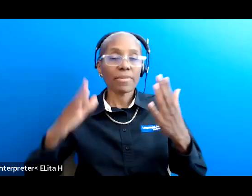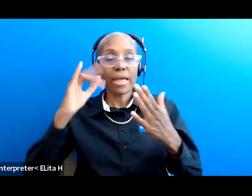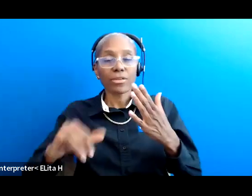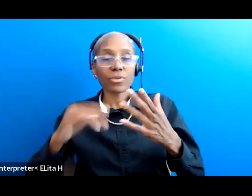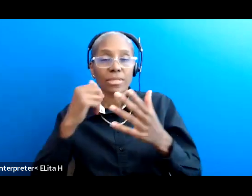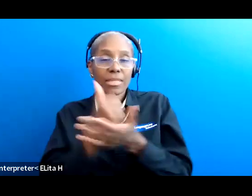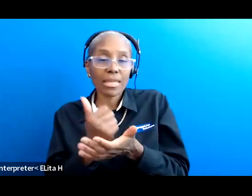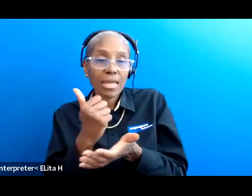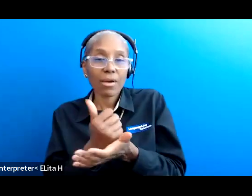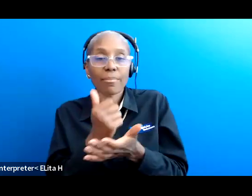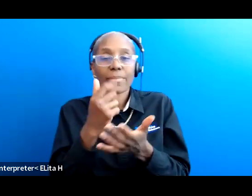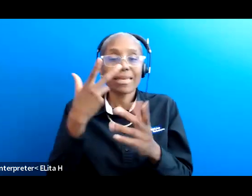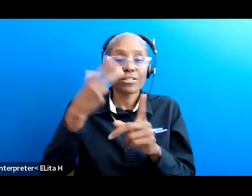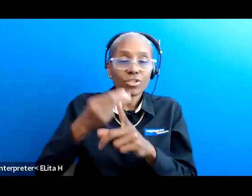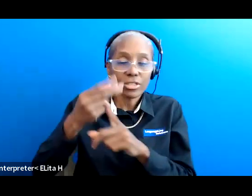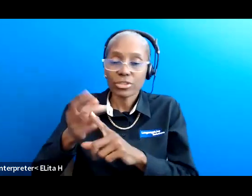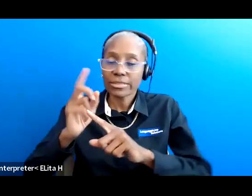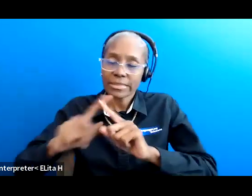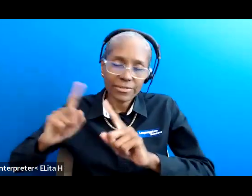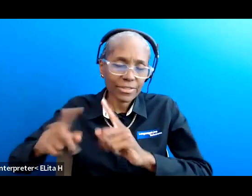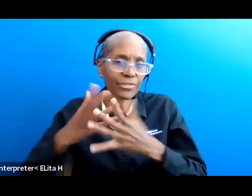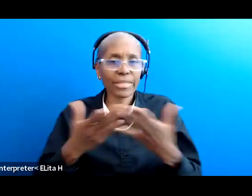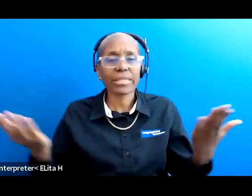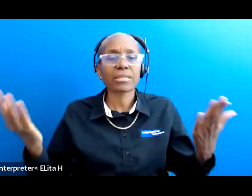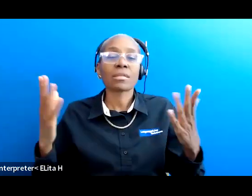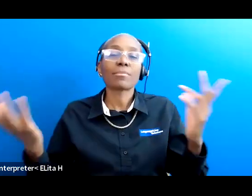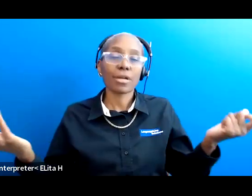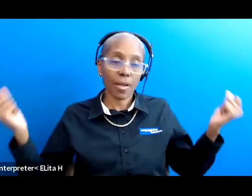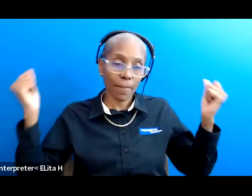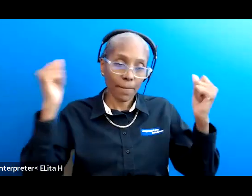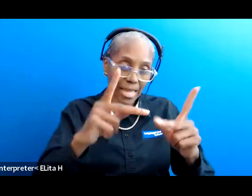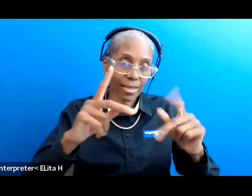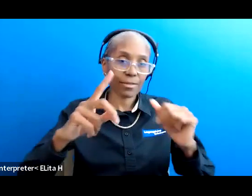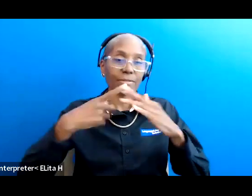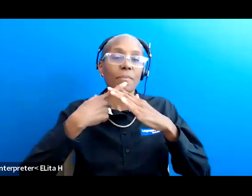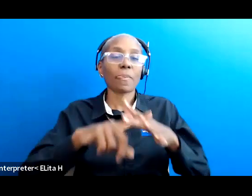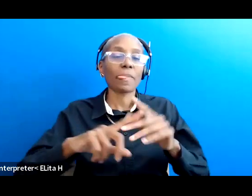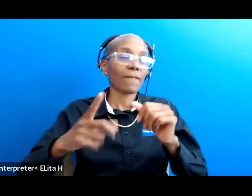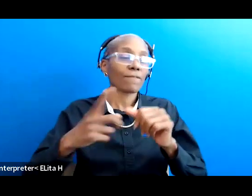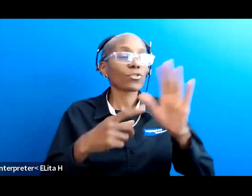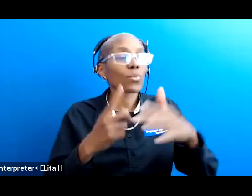And so there's just a whole variety of things, but go back to your health care professional, ask them what the thinking is, ask